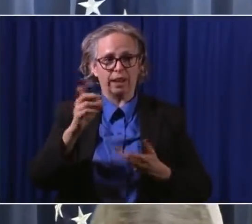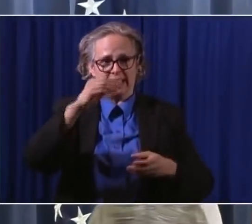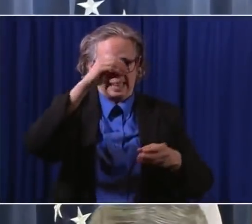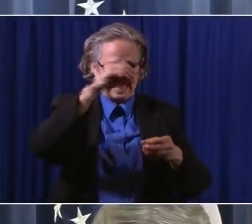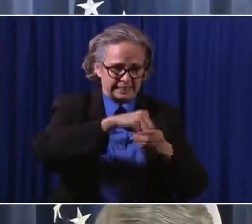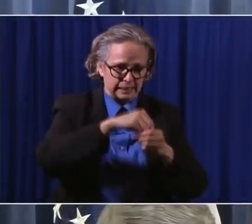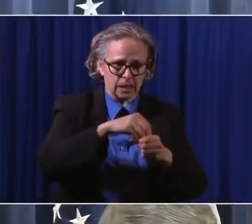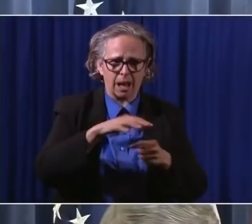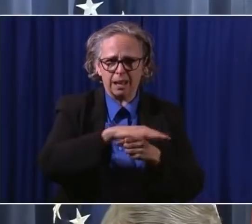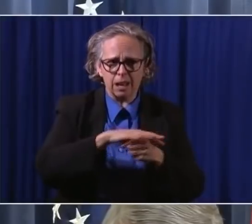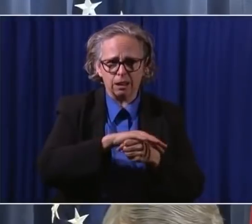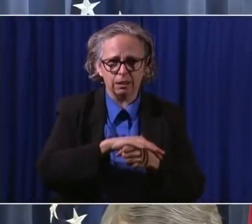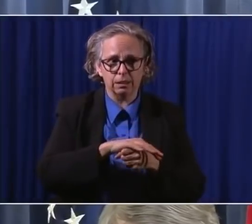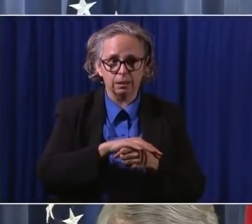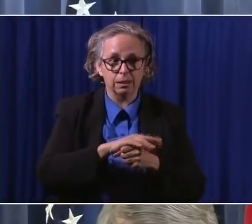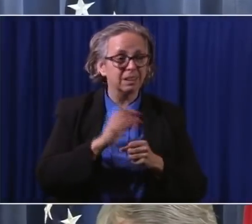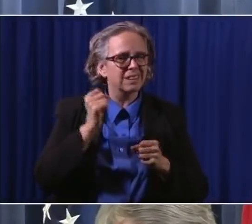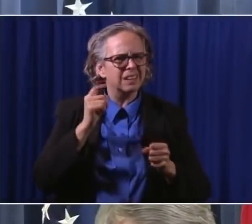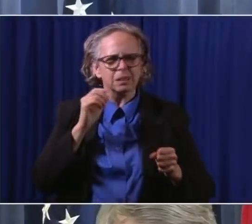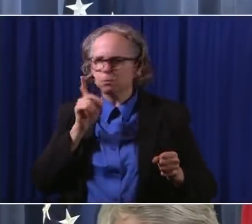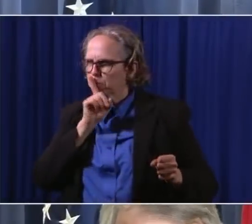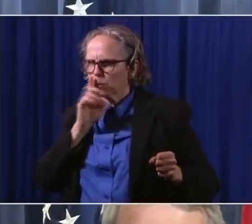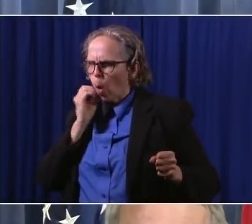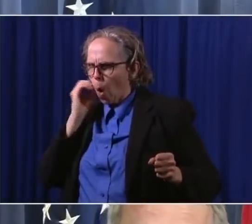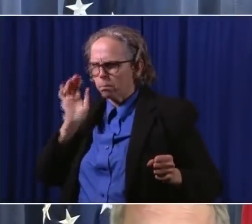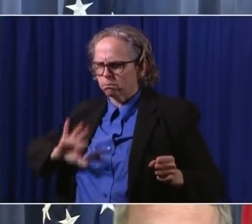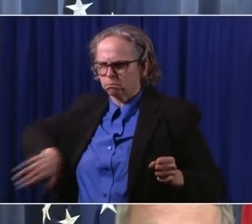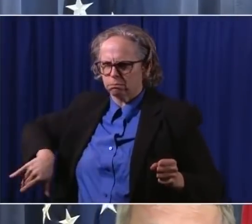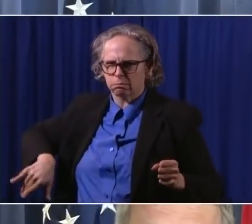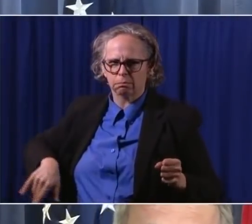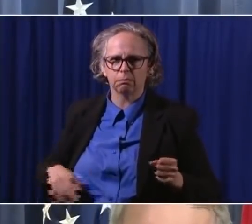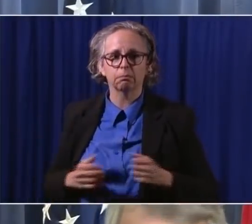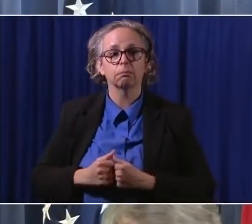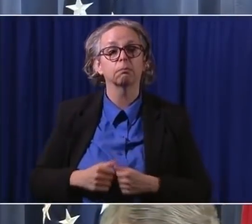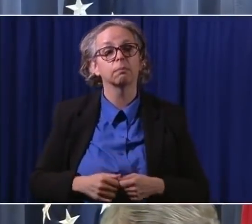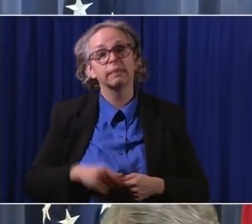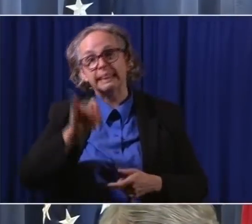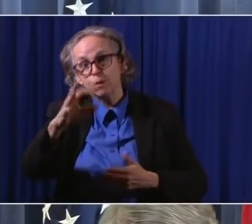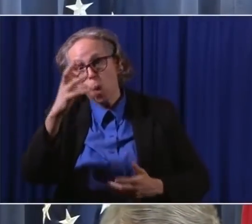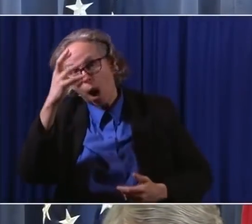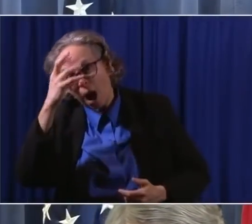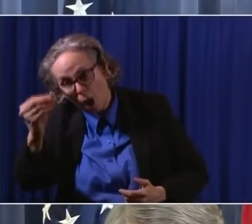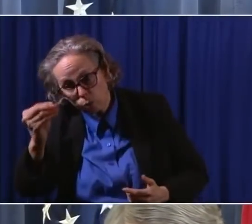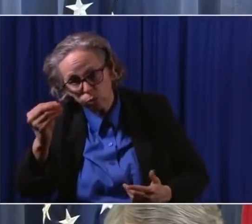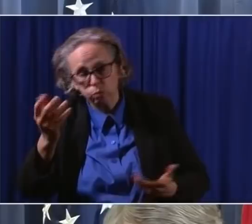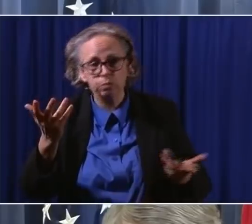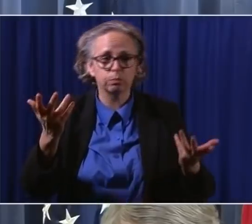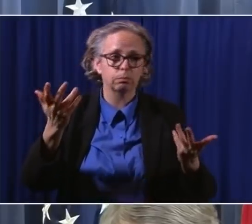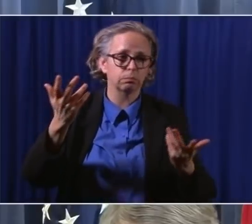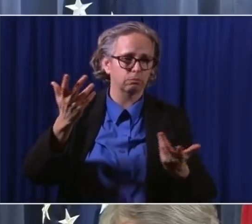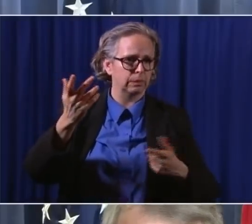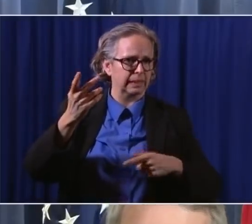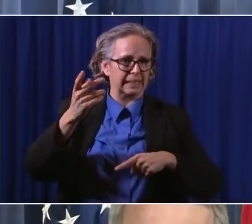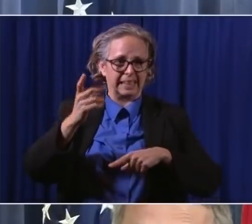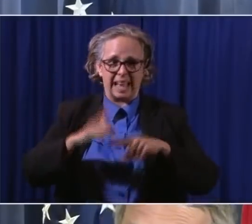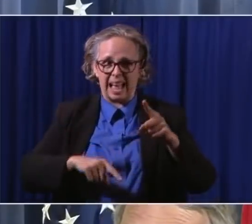THOSE SEVEN COUNTIES. LET ME JUST HIGHLIGHT A LITTLE BIT OF THIS. IN THESE RED COUNTIES PEOPLE NEED TO WEAR MASKS IN THE